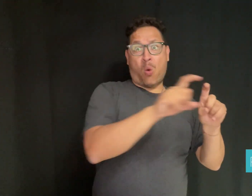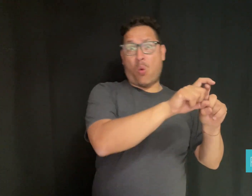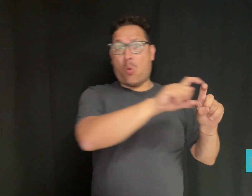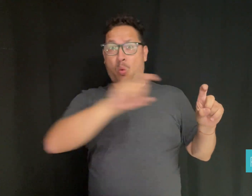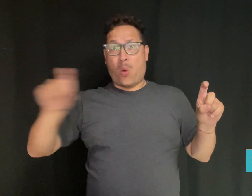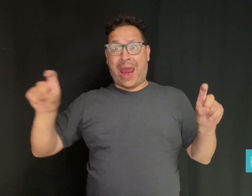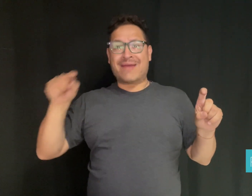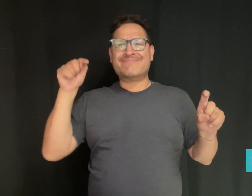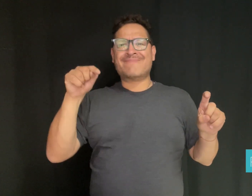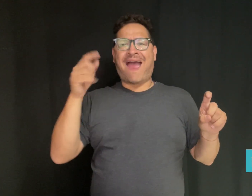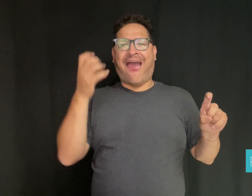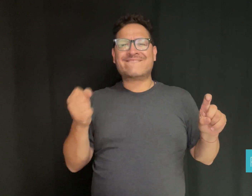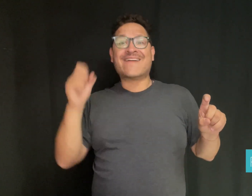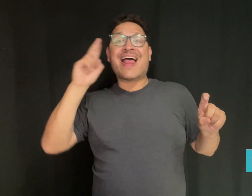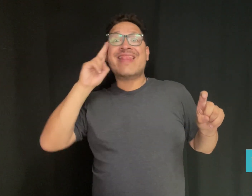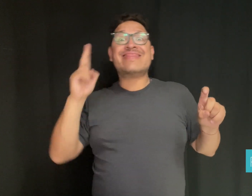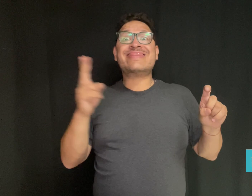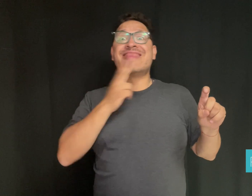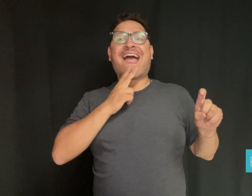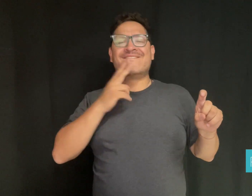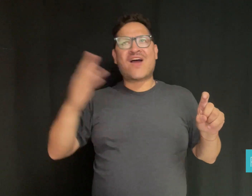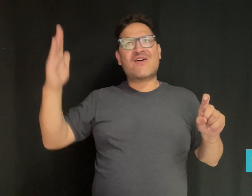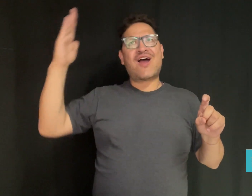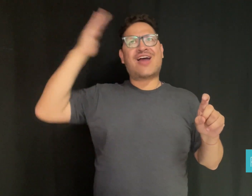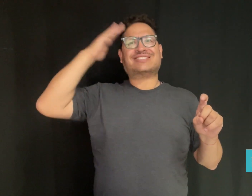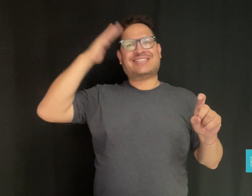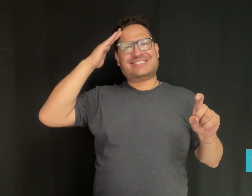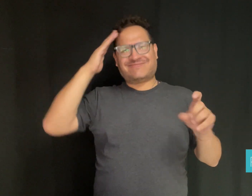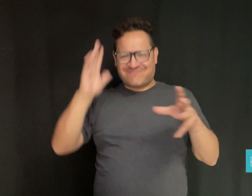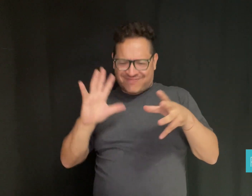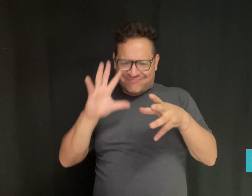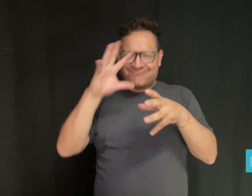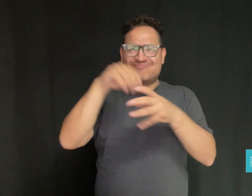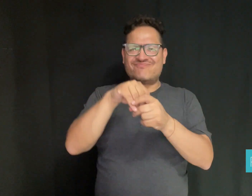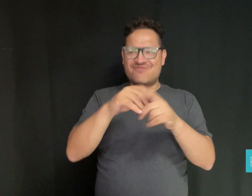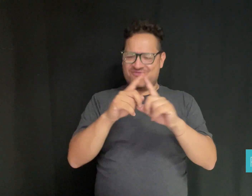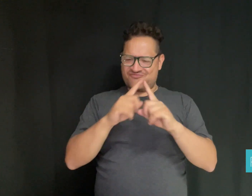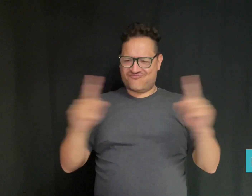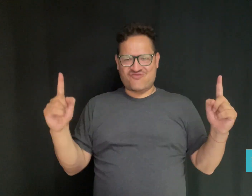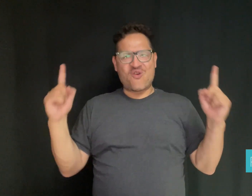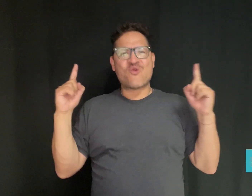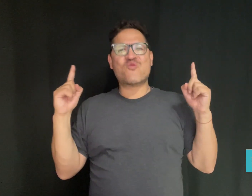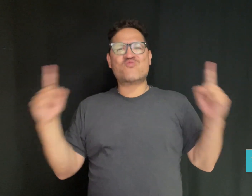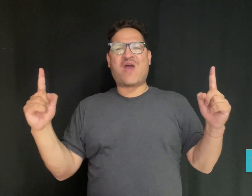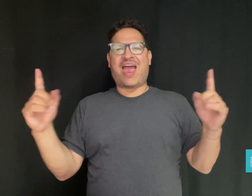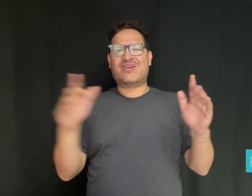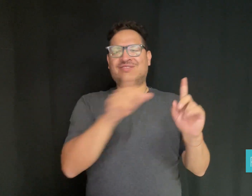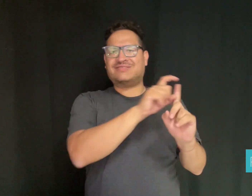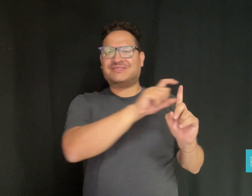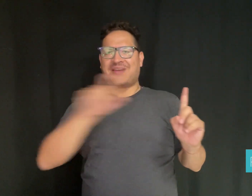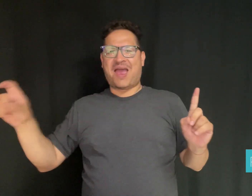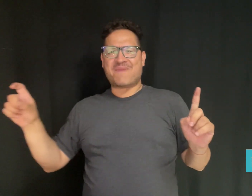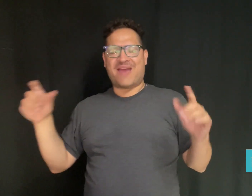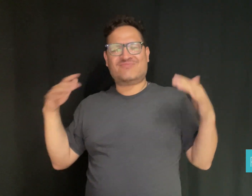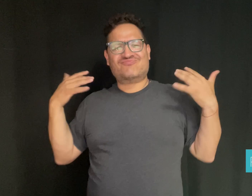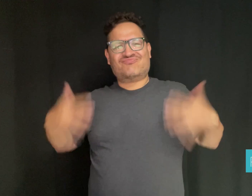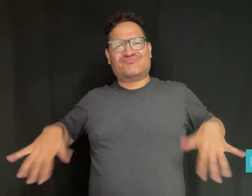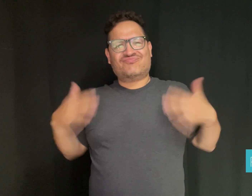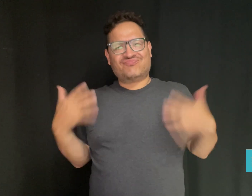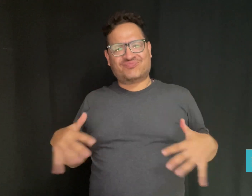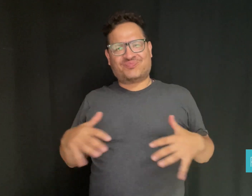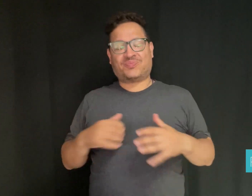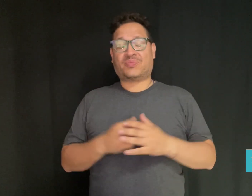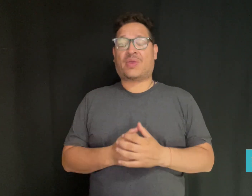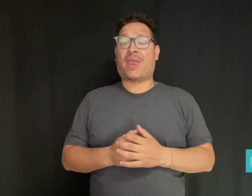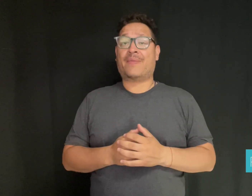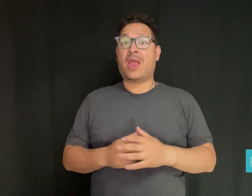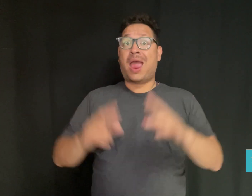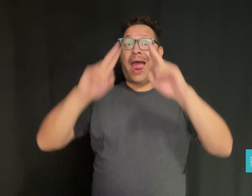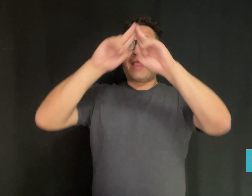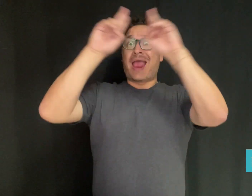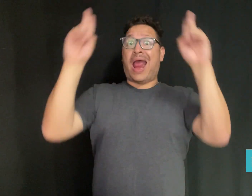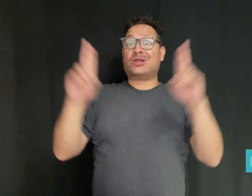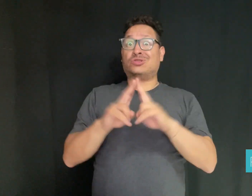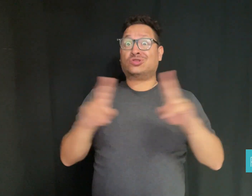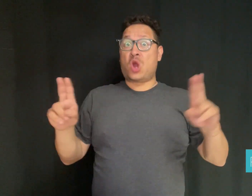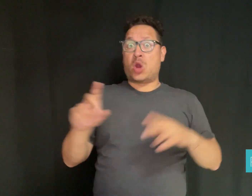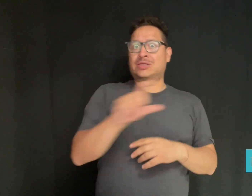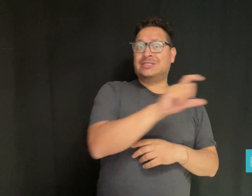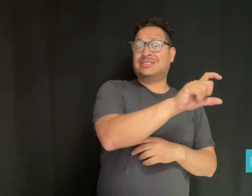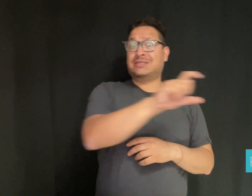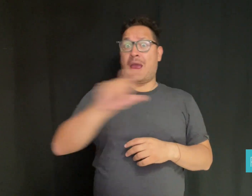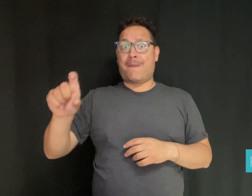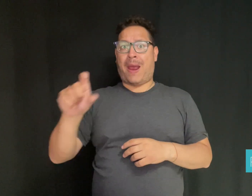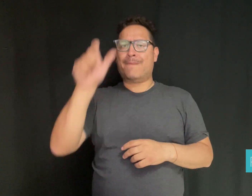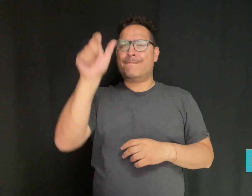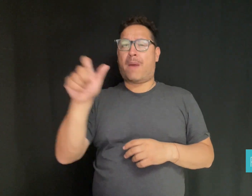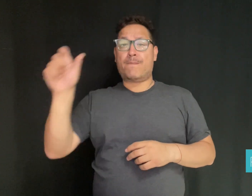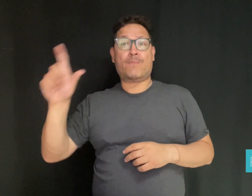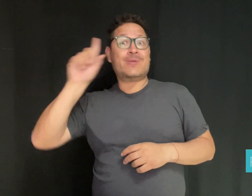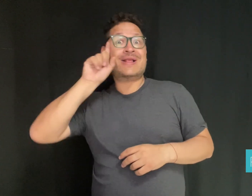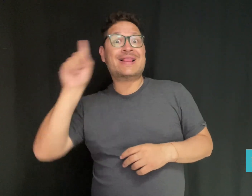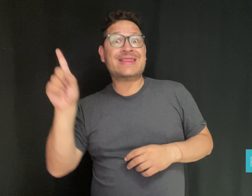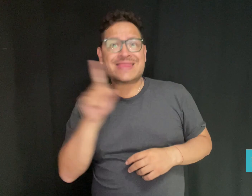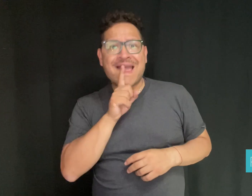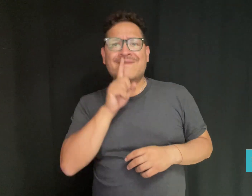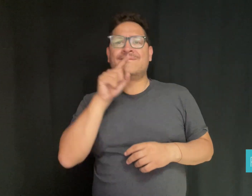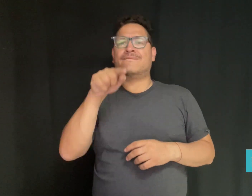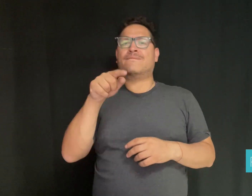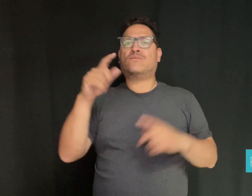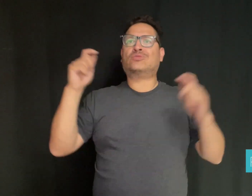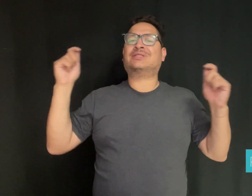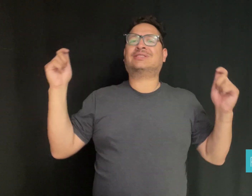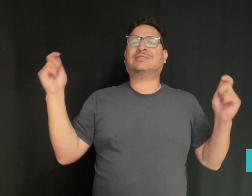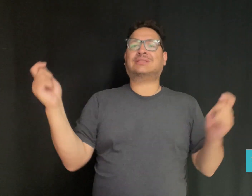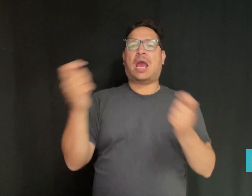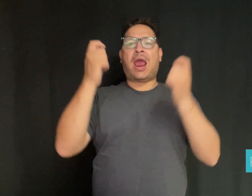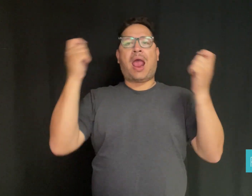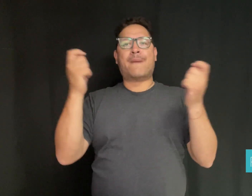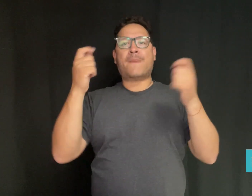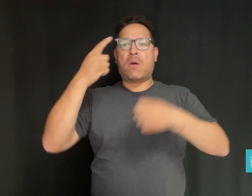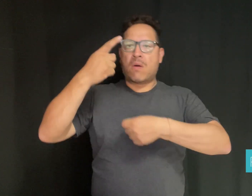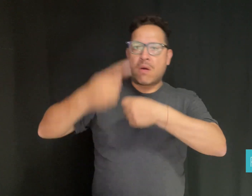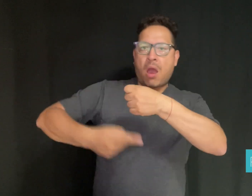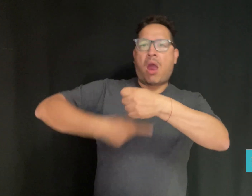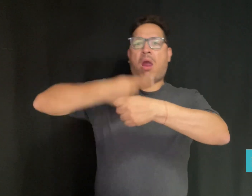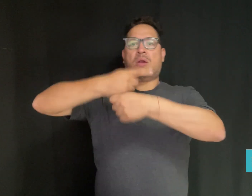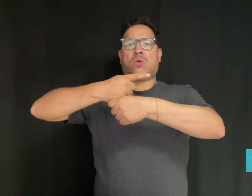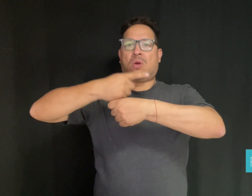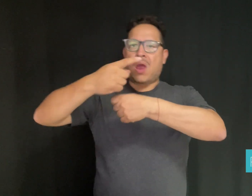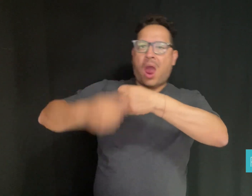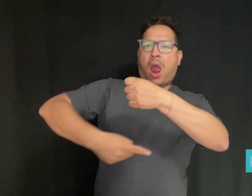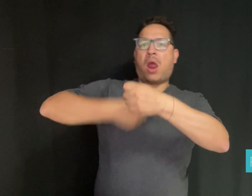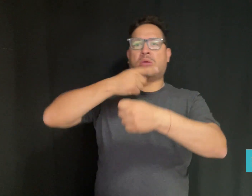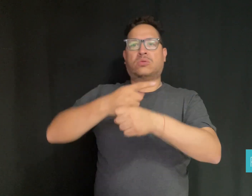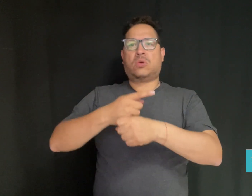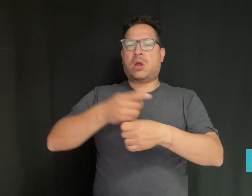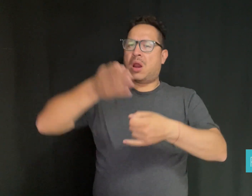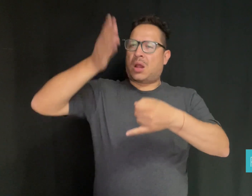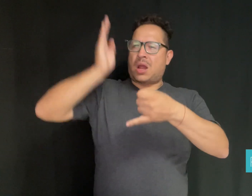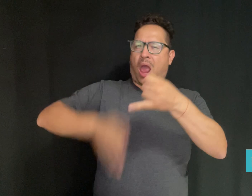event, in which municipal authorities participated,